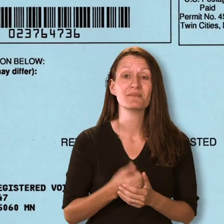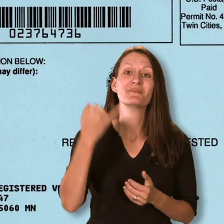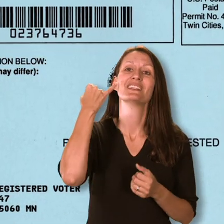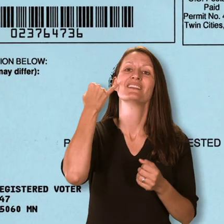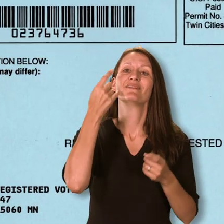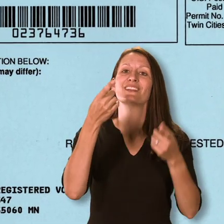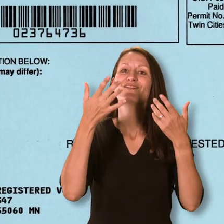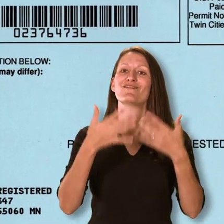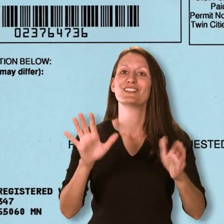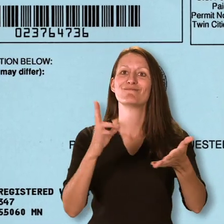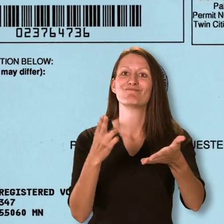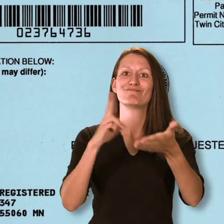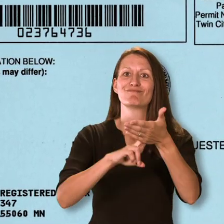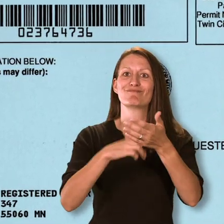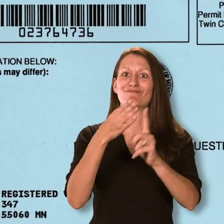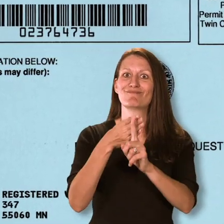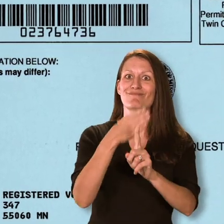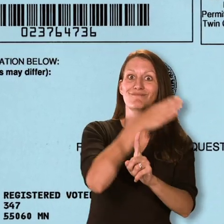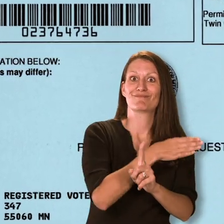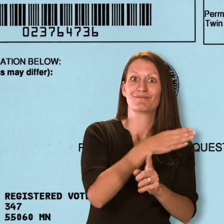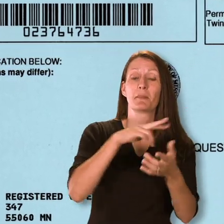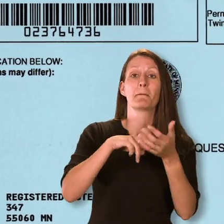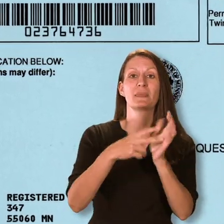If you have pre-registered, you should have received a postcard